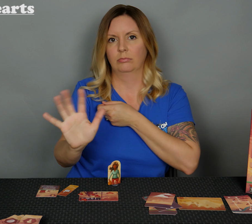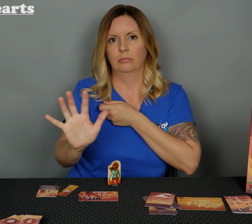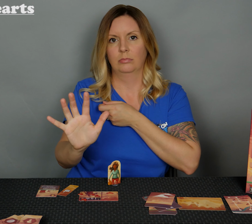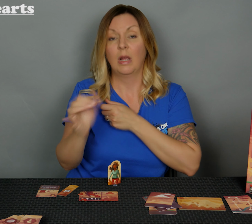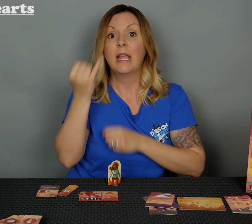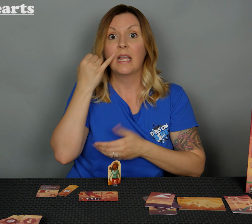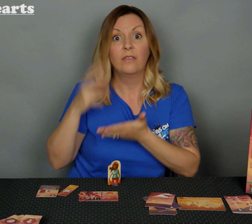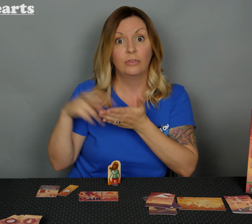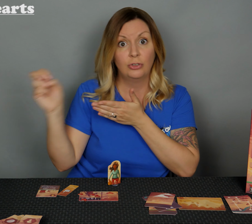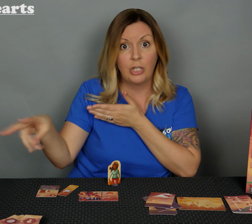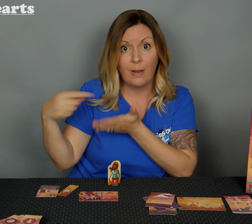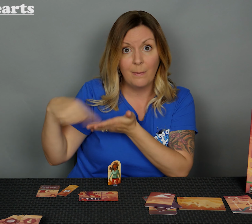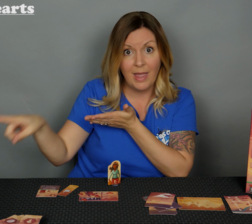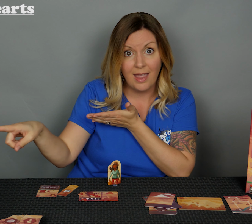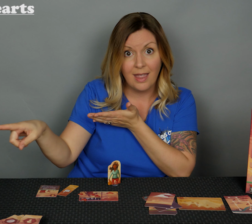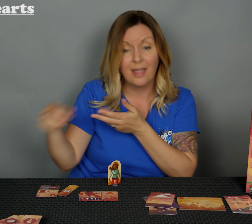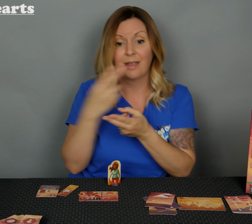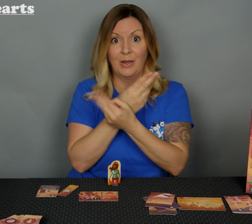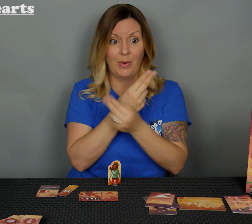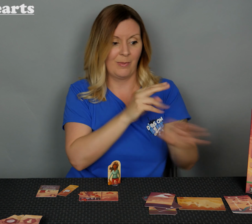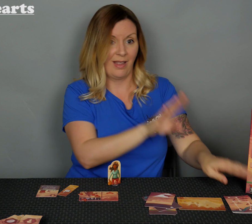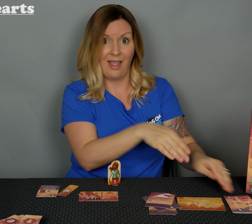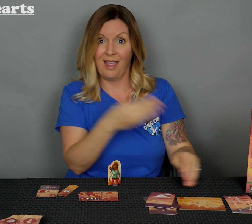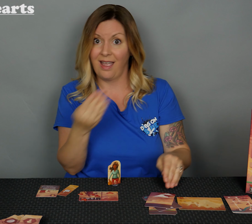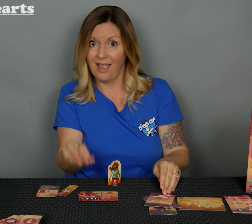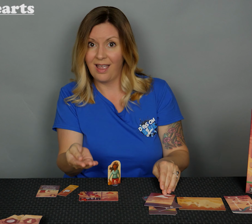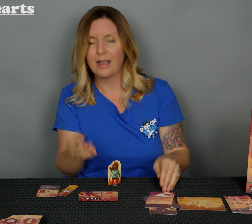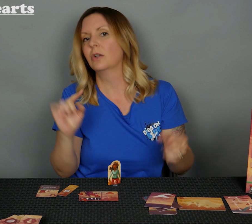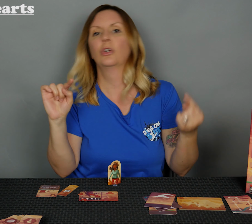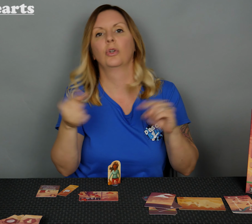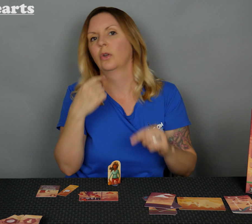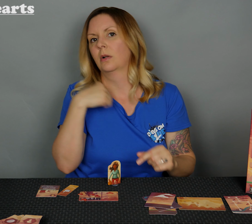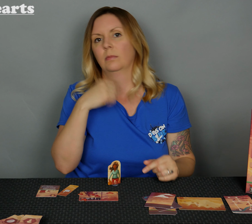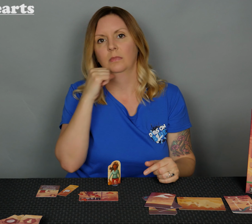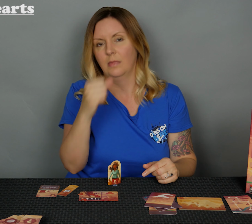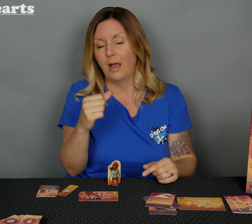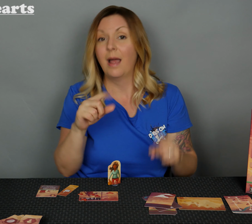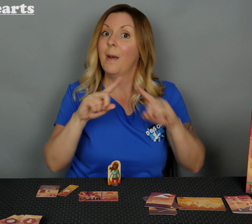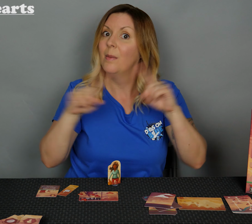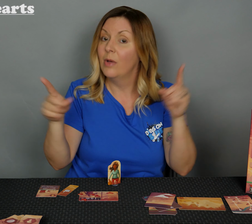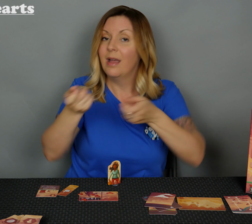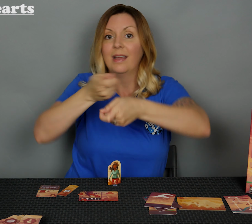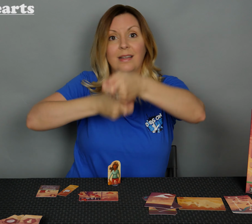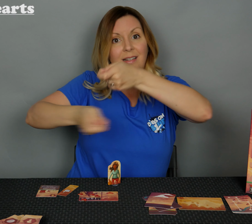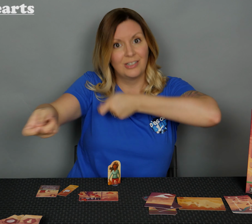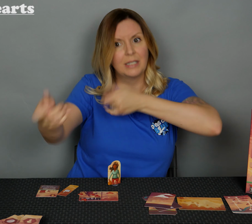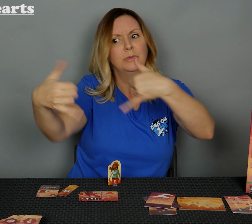exchange. But, if you paid a jump token and the rabbit is drawn, you’re not injured but can still